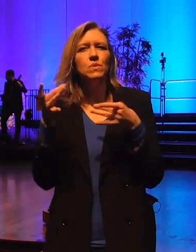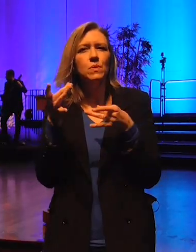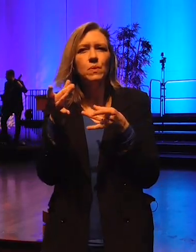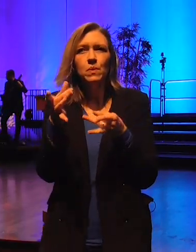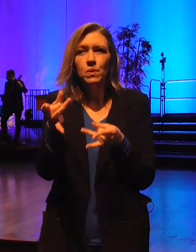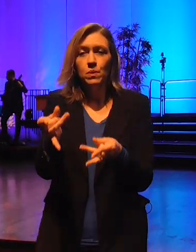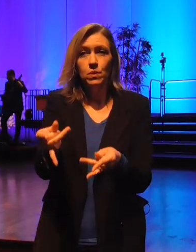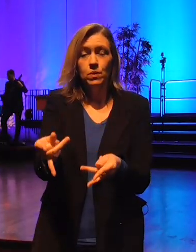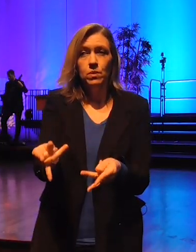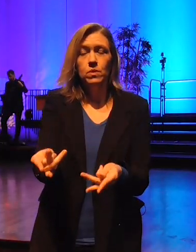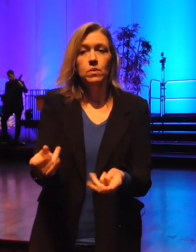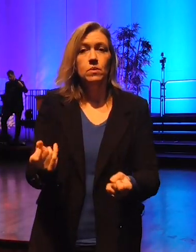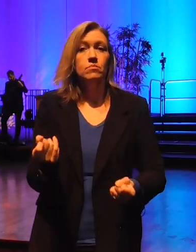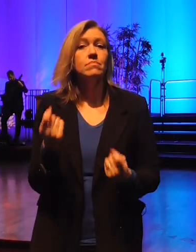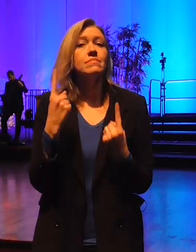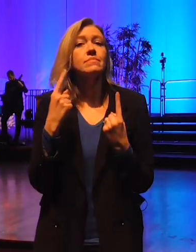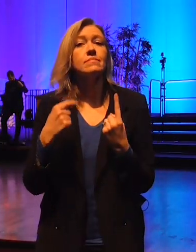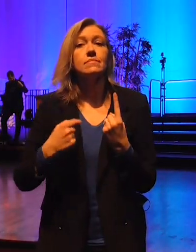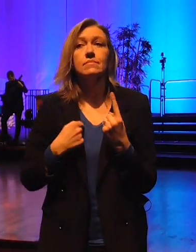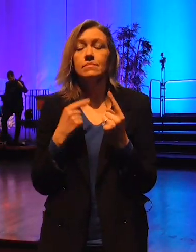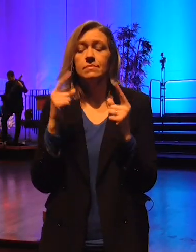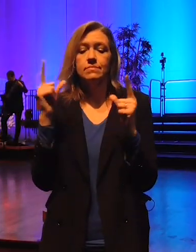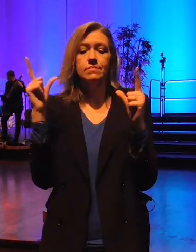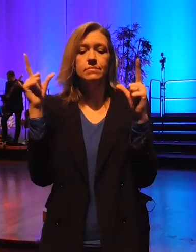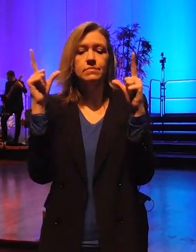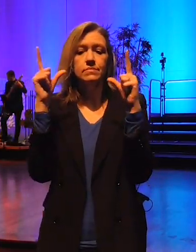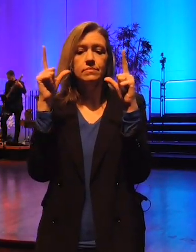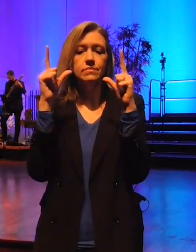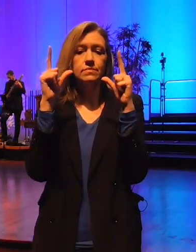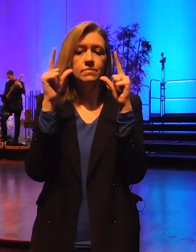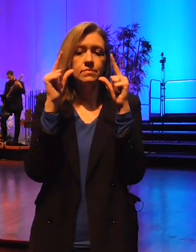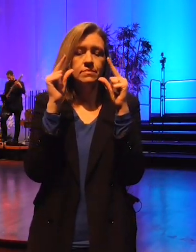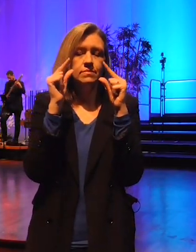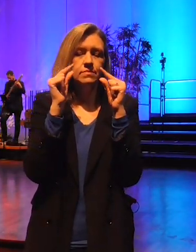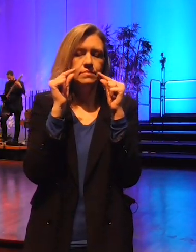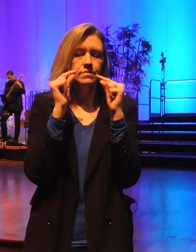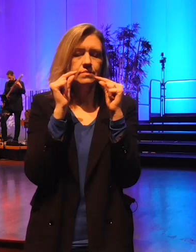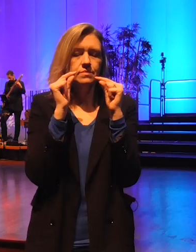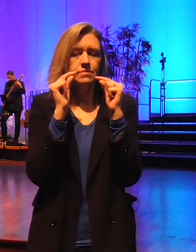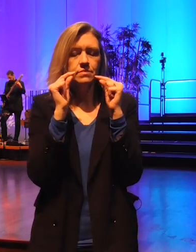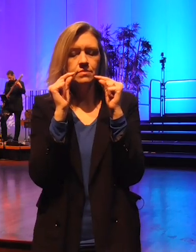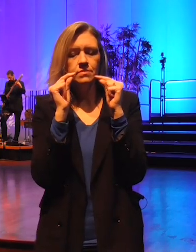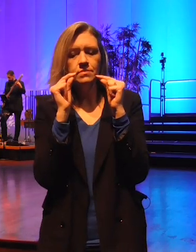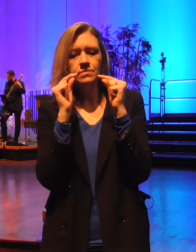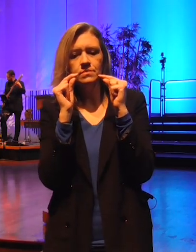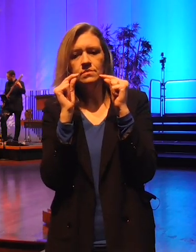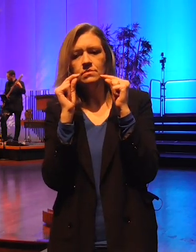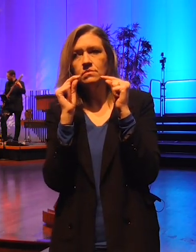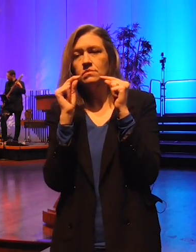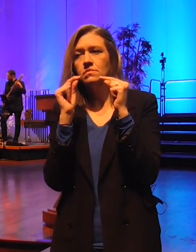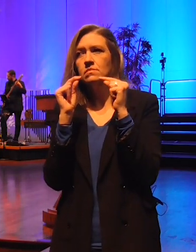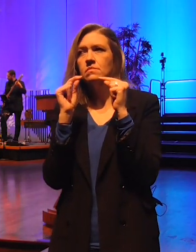call my eyes and feel you